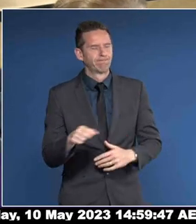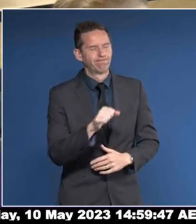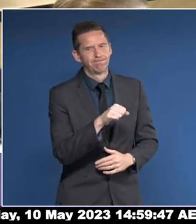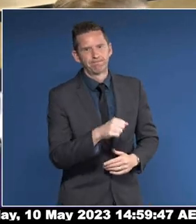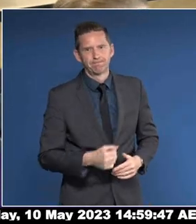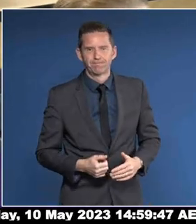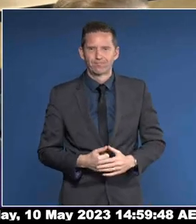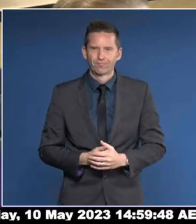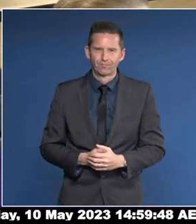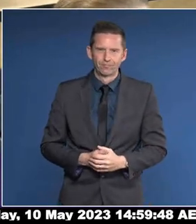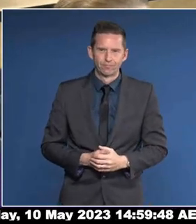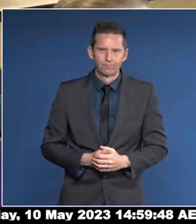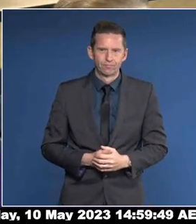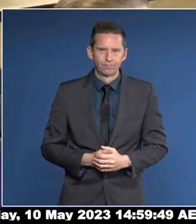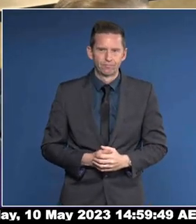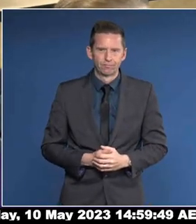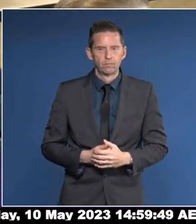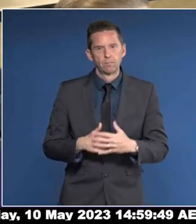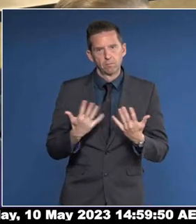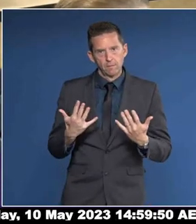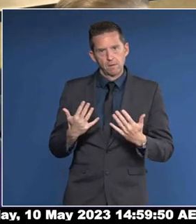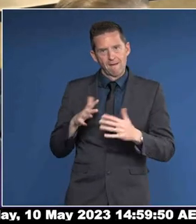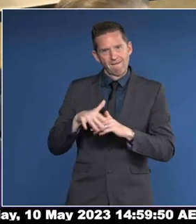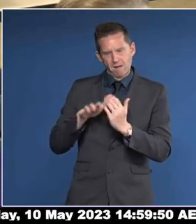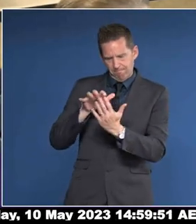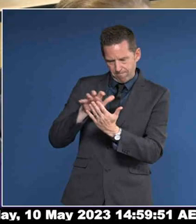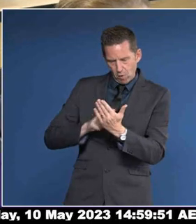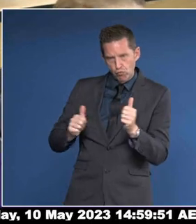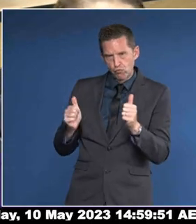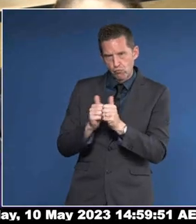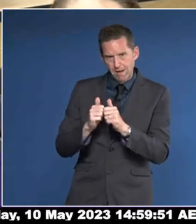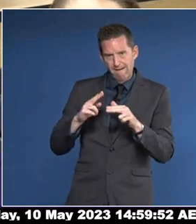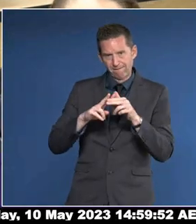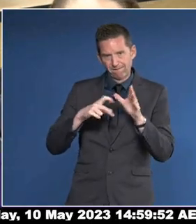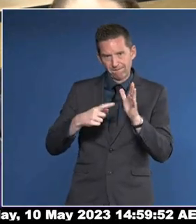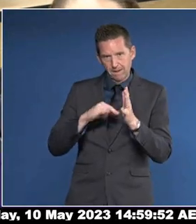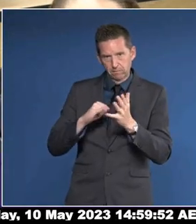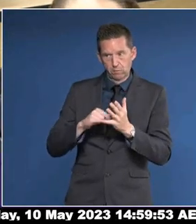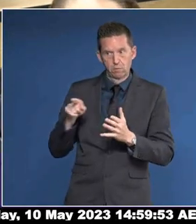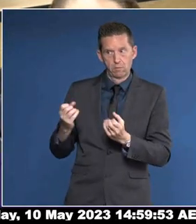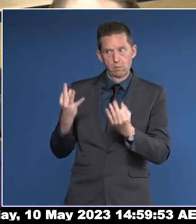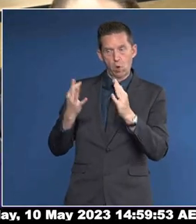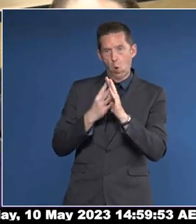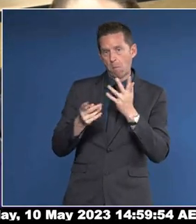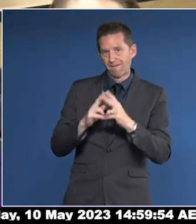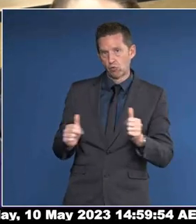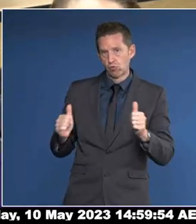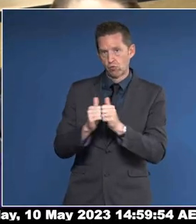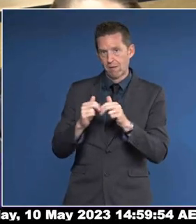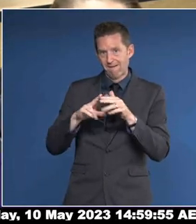In terms of the agreed facts - and this is - you don't have a copy of the agreed facts in front of you, but I'll just read it out to you.